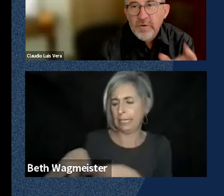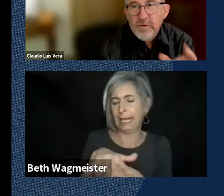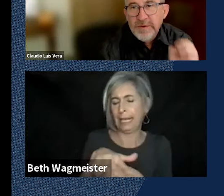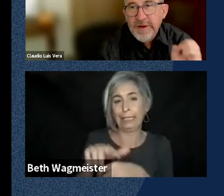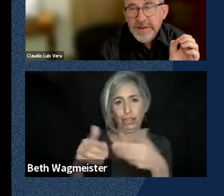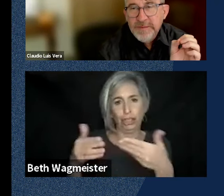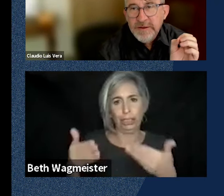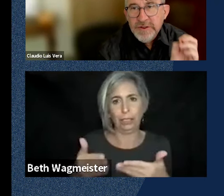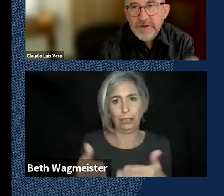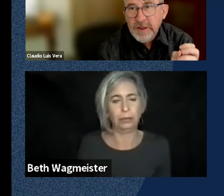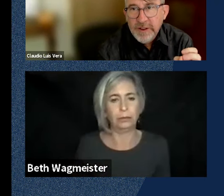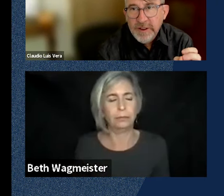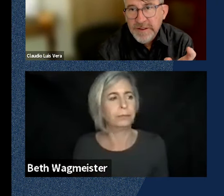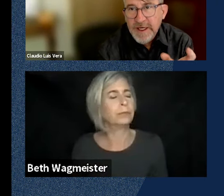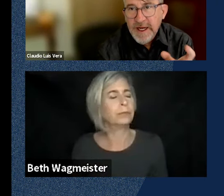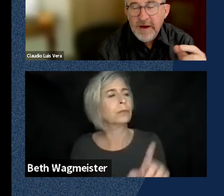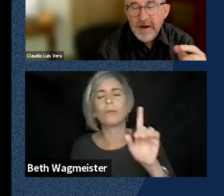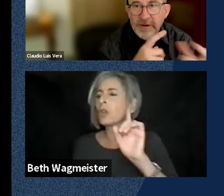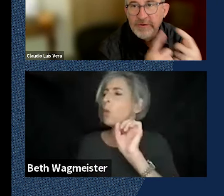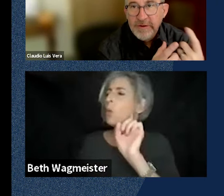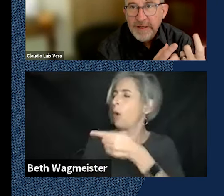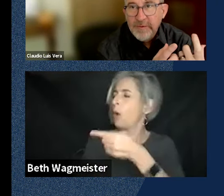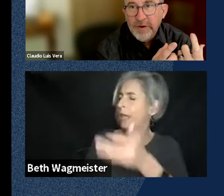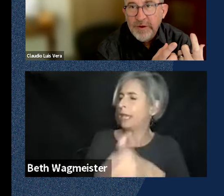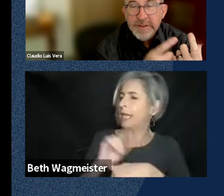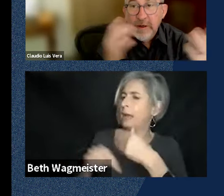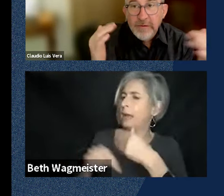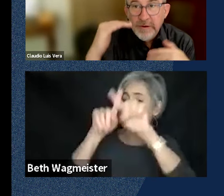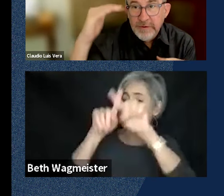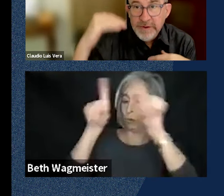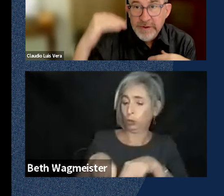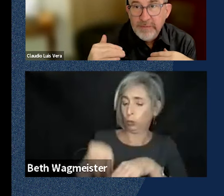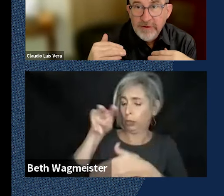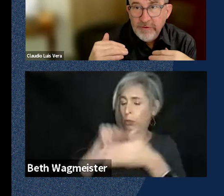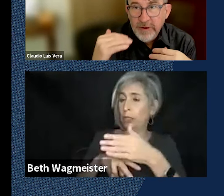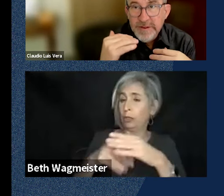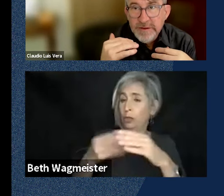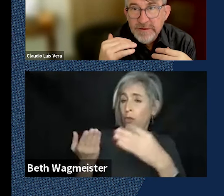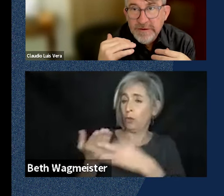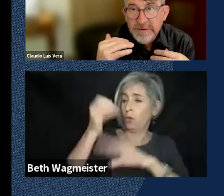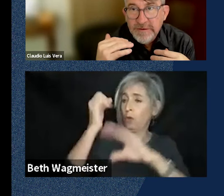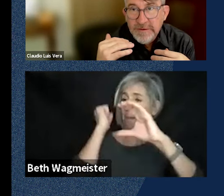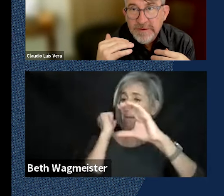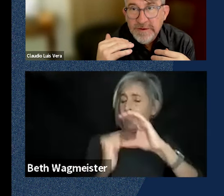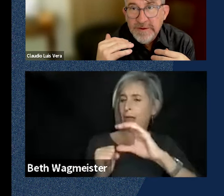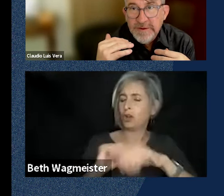So one of the things about screen readers and how they go through landmarks is they only go through the top level ones.